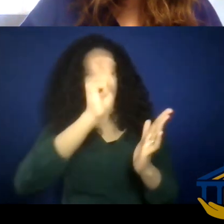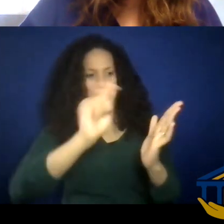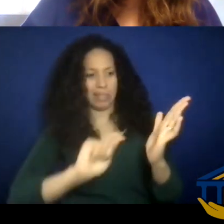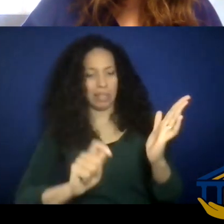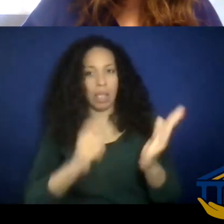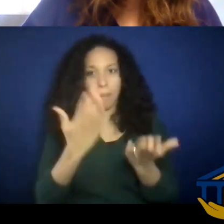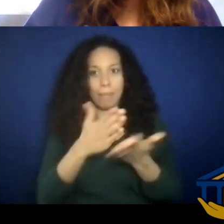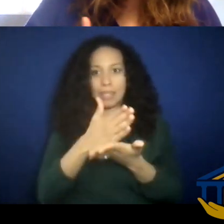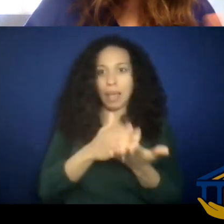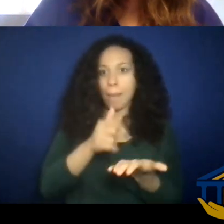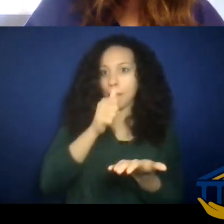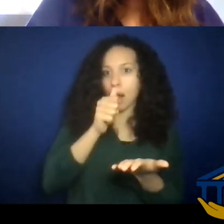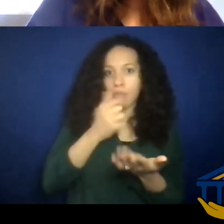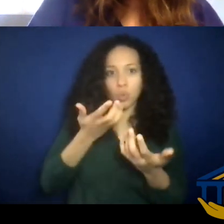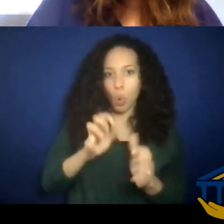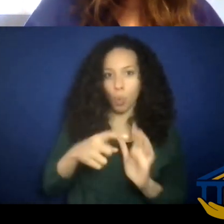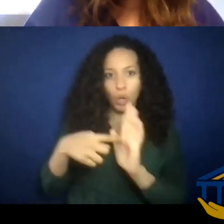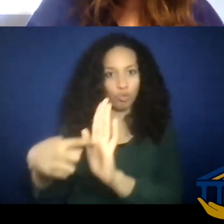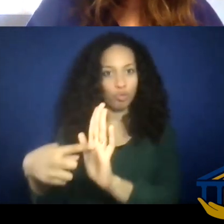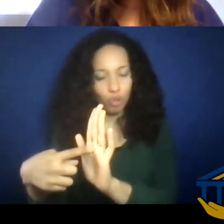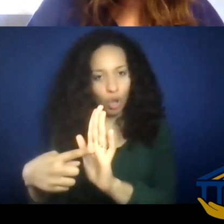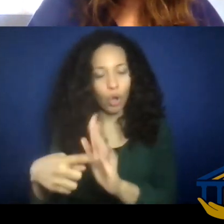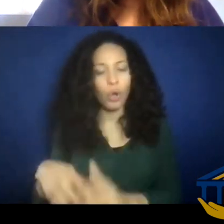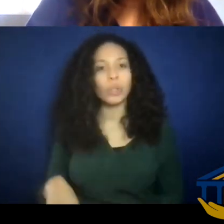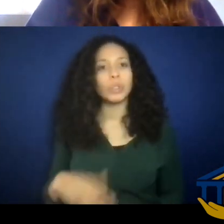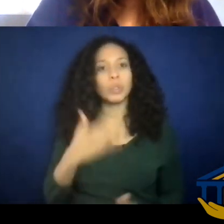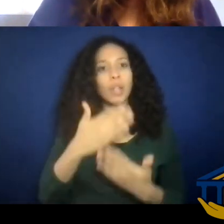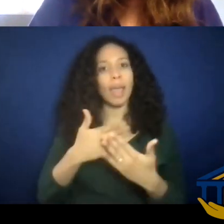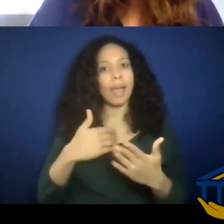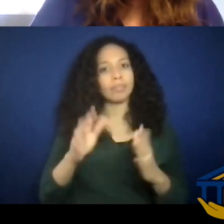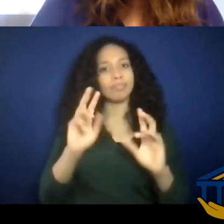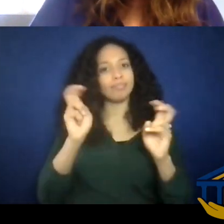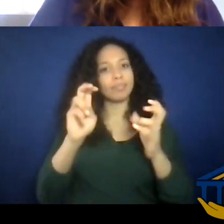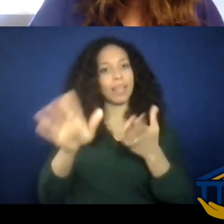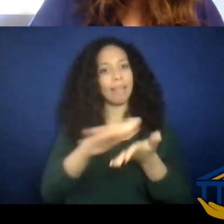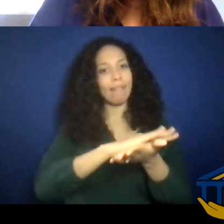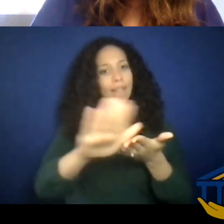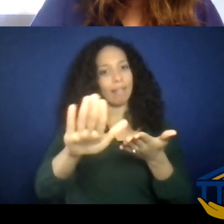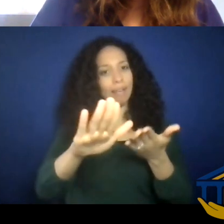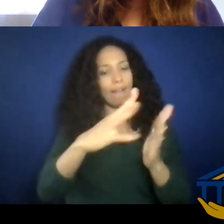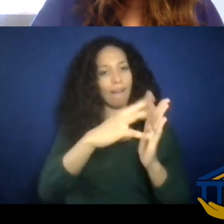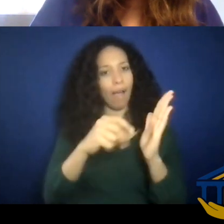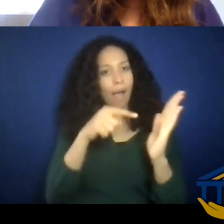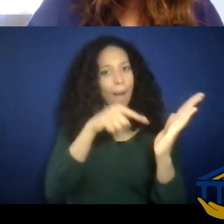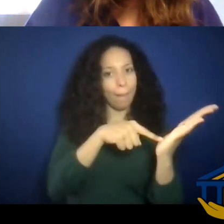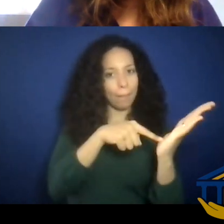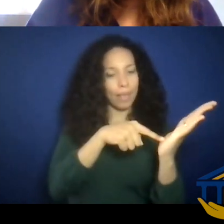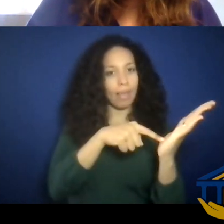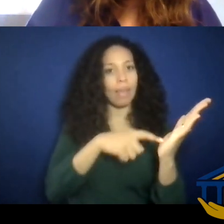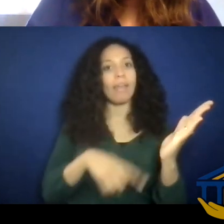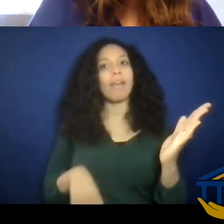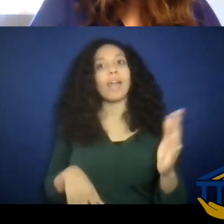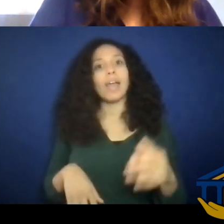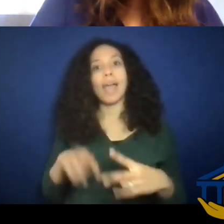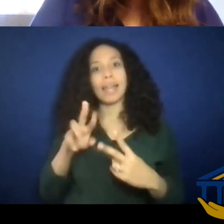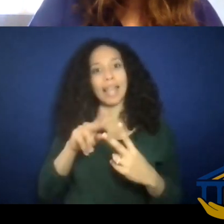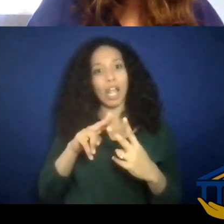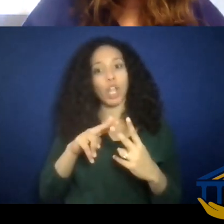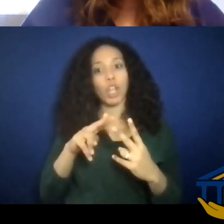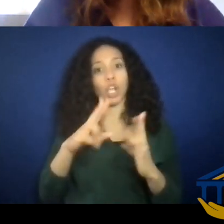So, it's good to keep a clean copy and either use sticky notes or make a clean copy and then